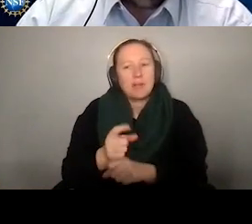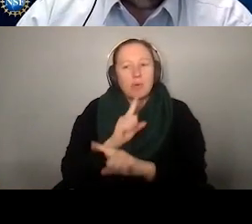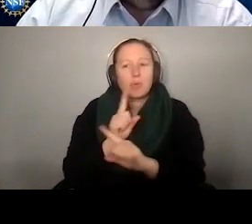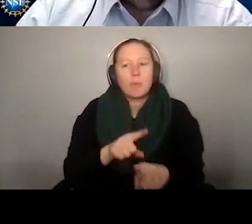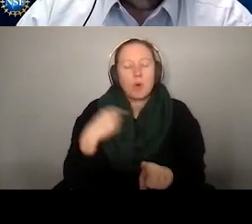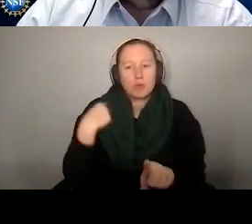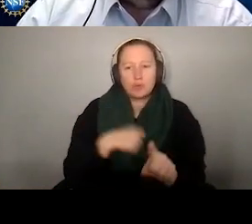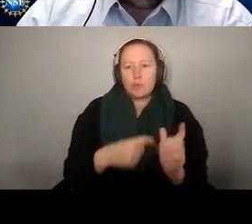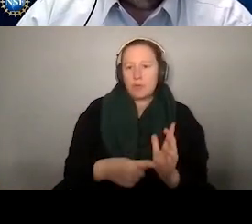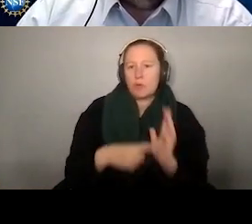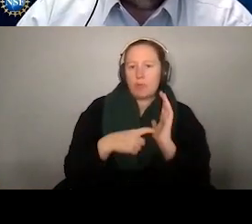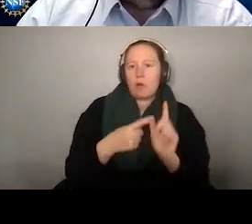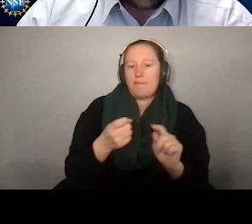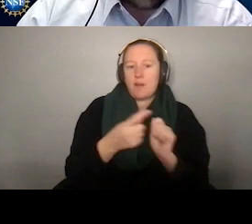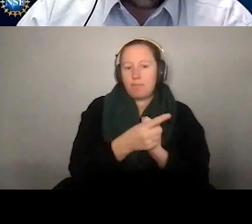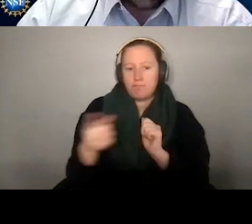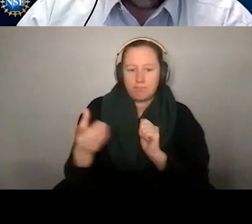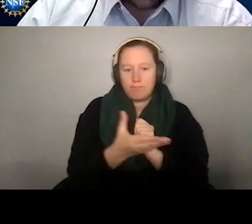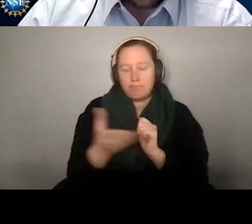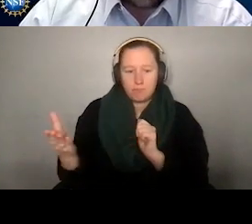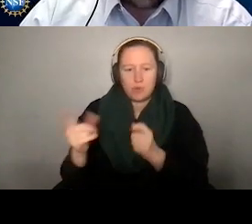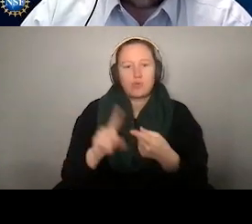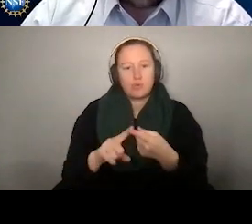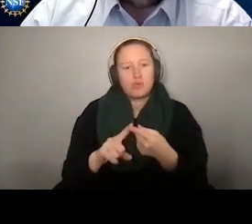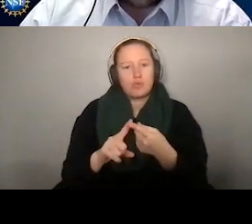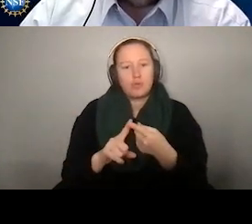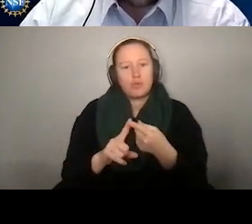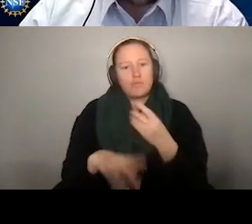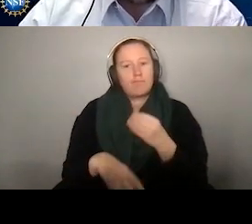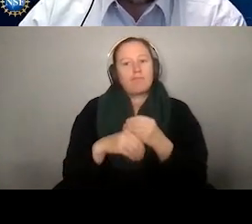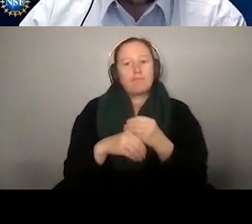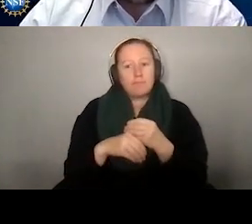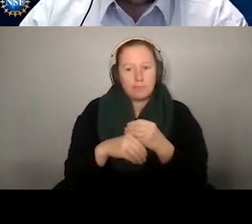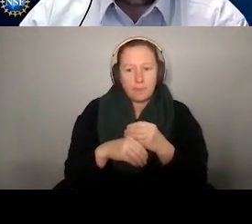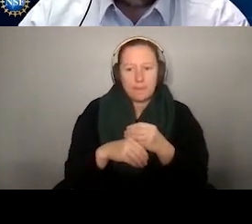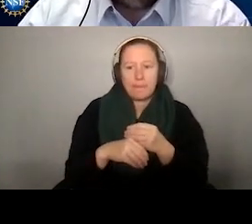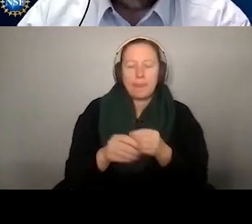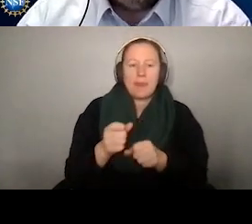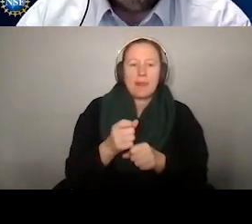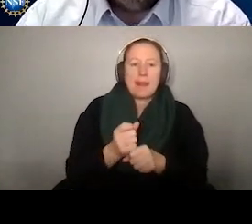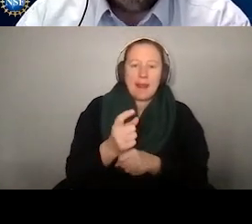our community to supplement some of the missing pieces. Specifically, annual grant accrual validation,